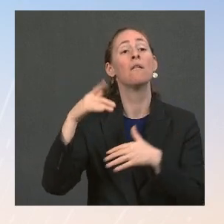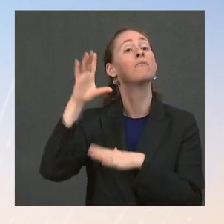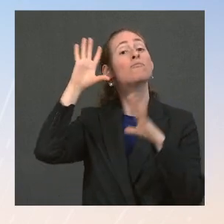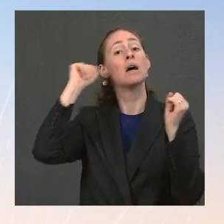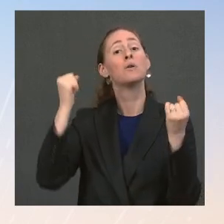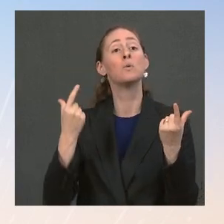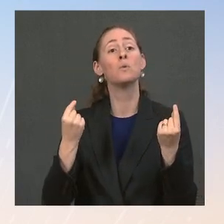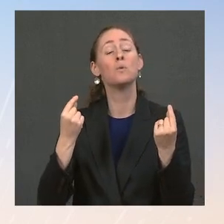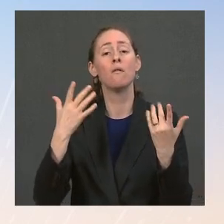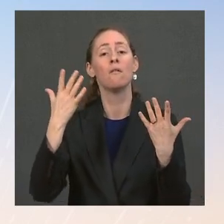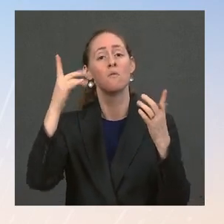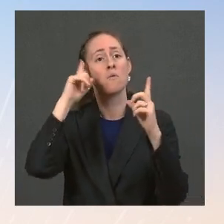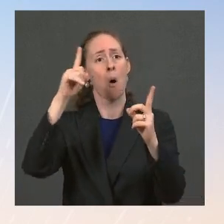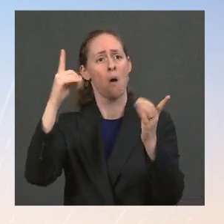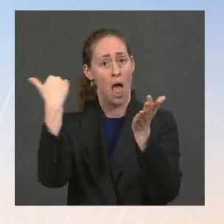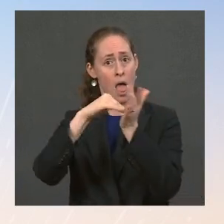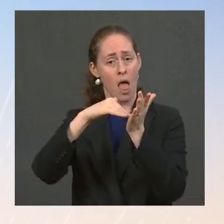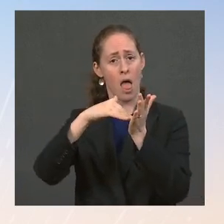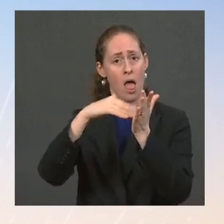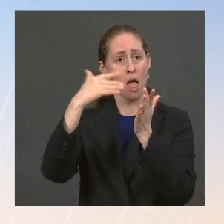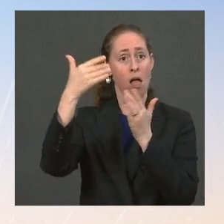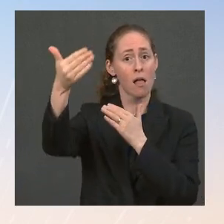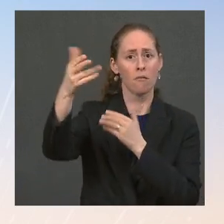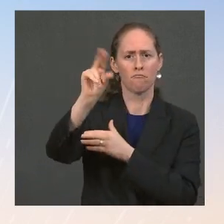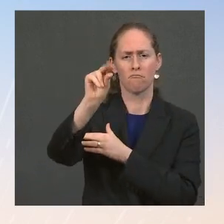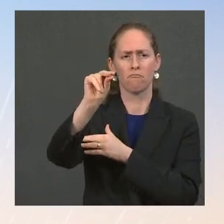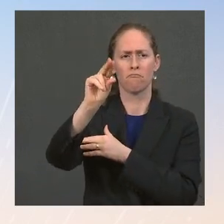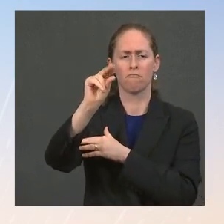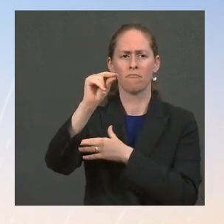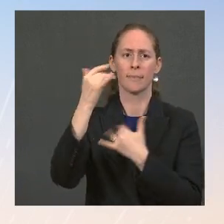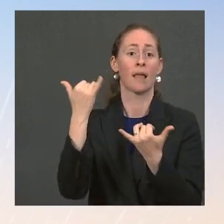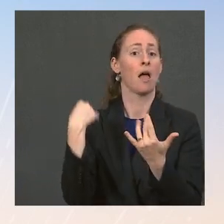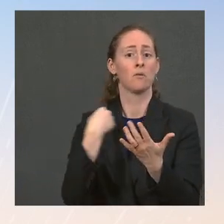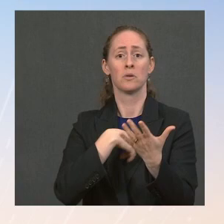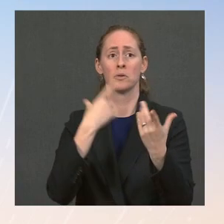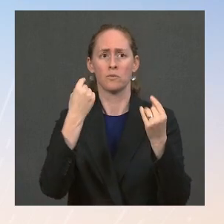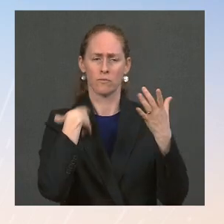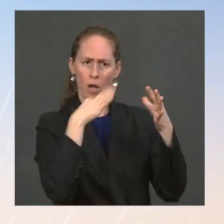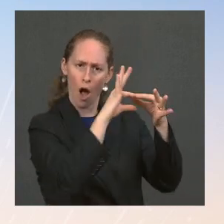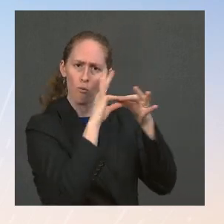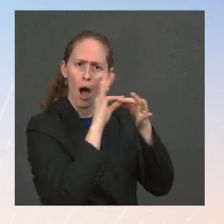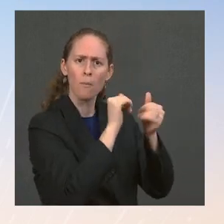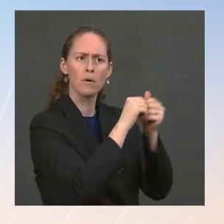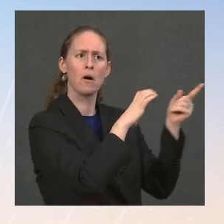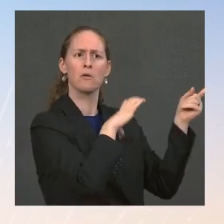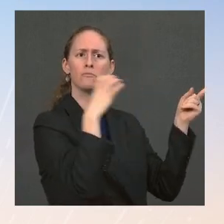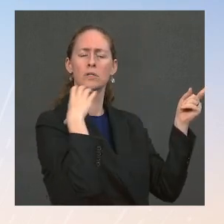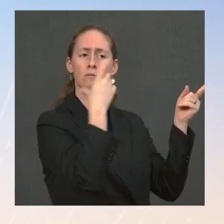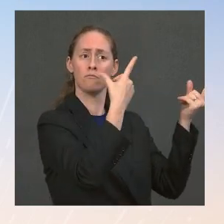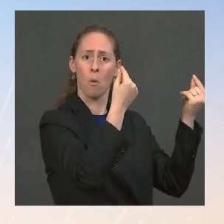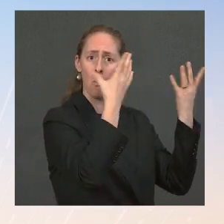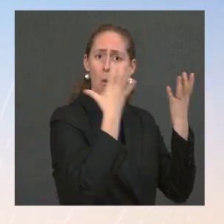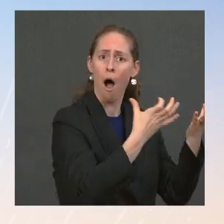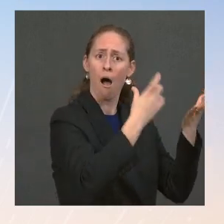which is why the administration is cooperating with ongoing investigations, including the January 6th Select Committee to bring to light what happened.